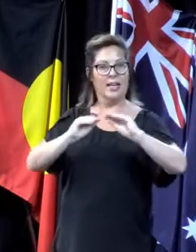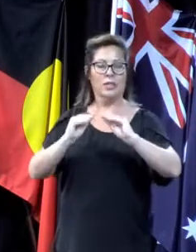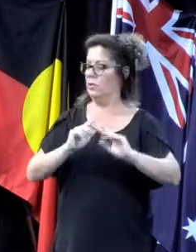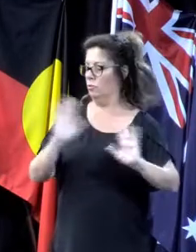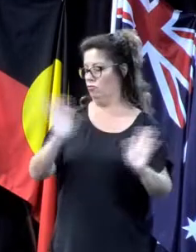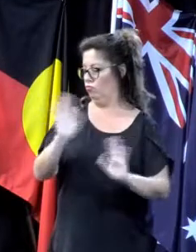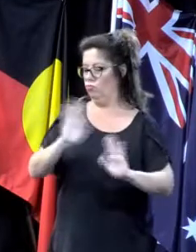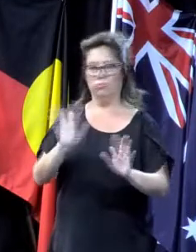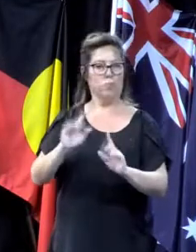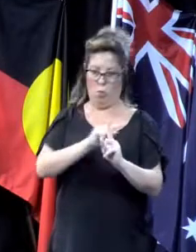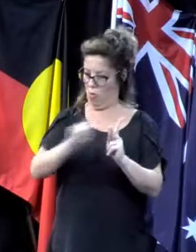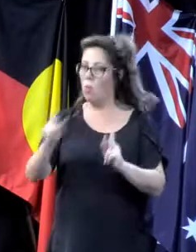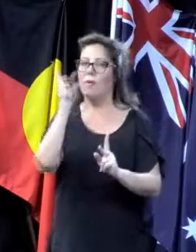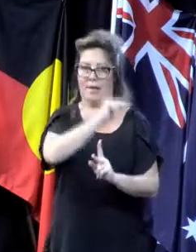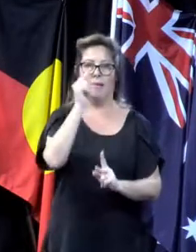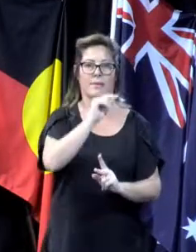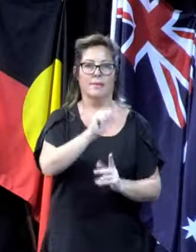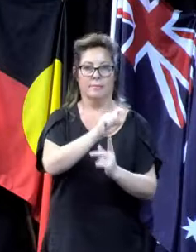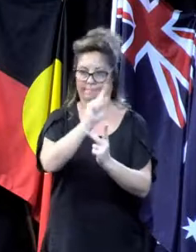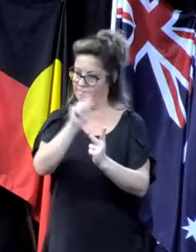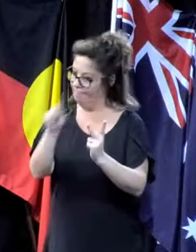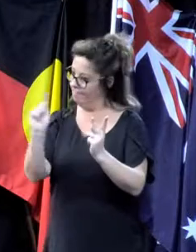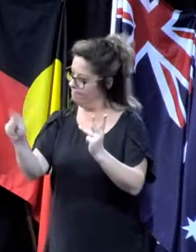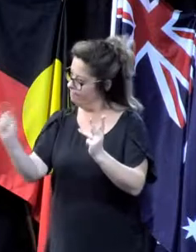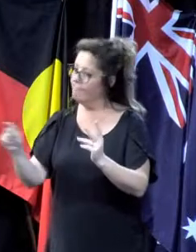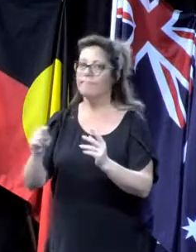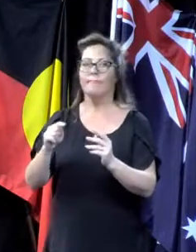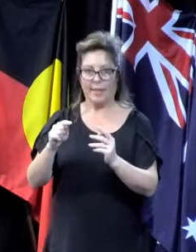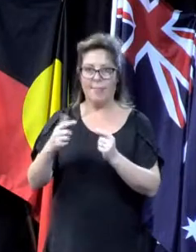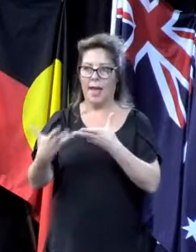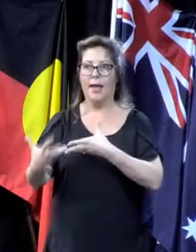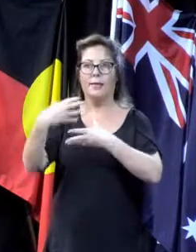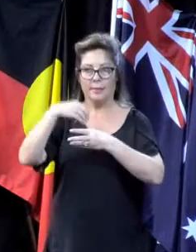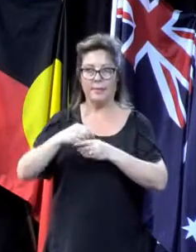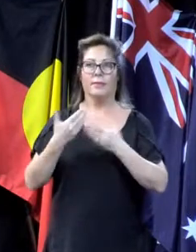So, every one of those students attends mainstream classrooms.